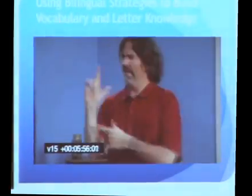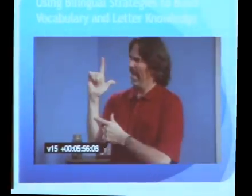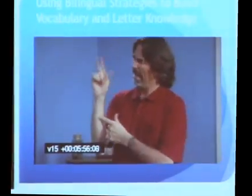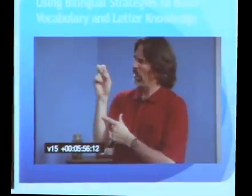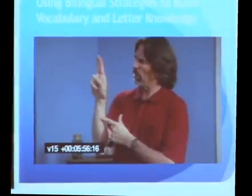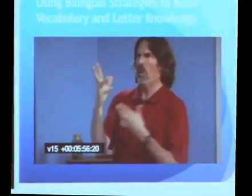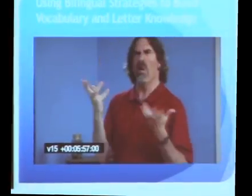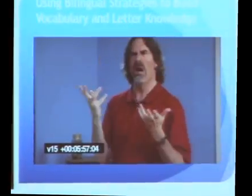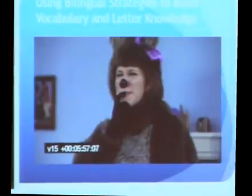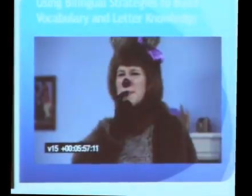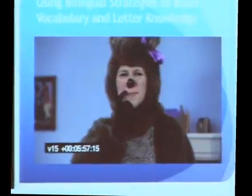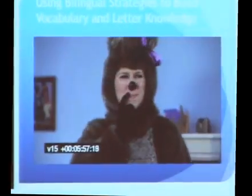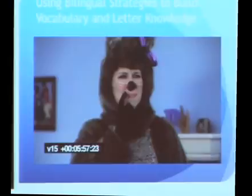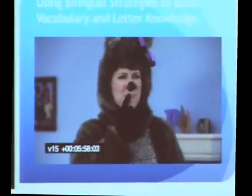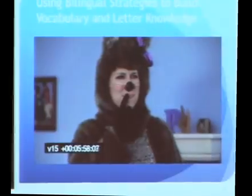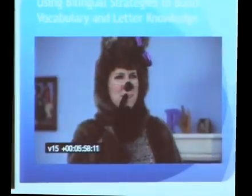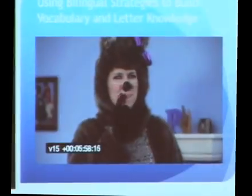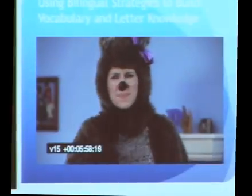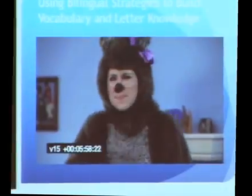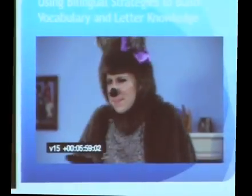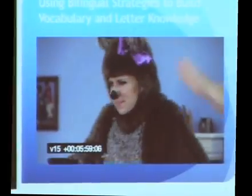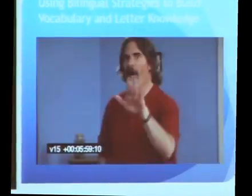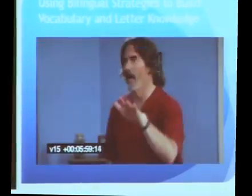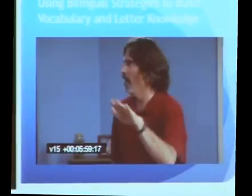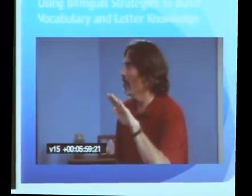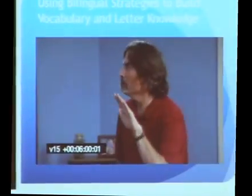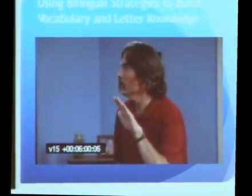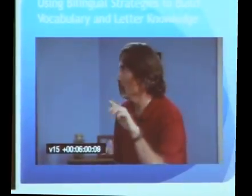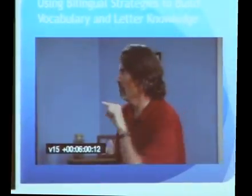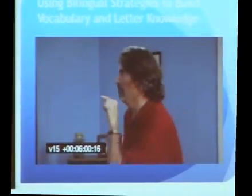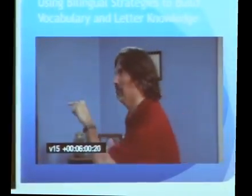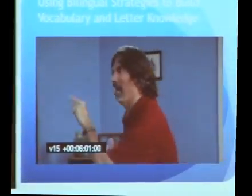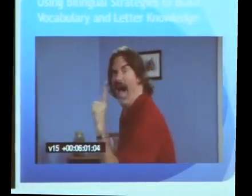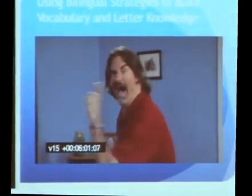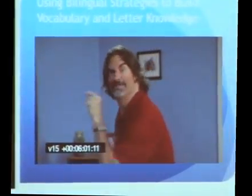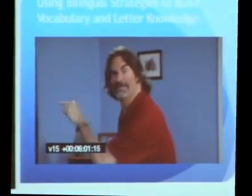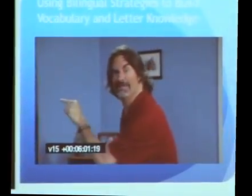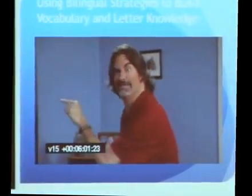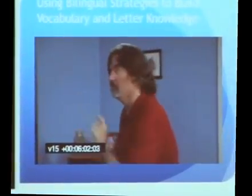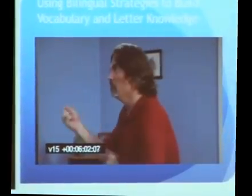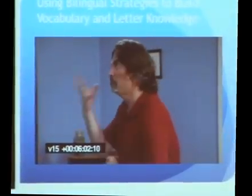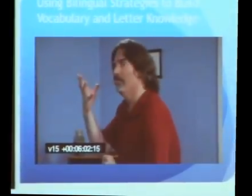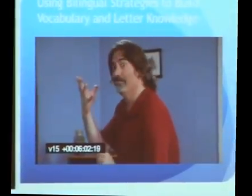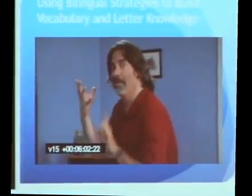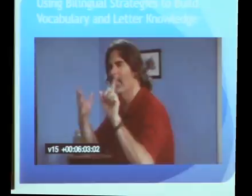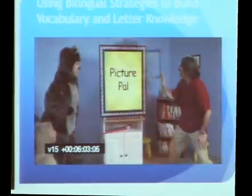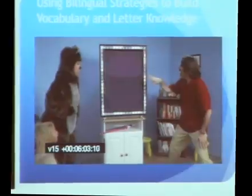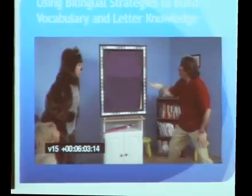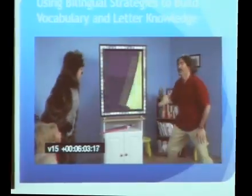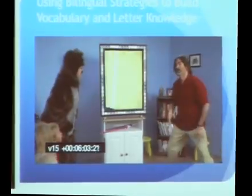What's a letter? Huh, I don't know. Why don't we ask picture pal.